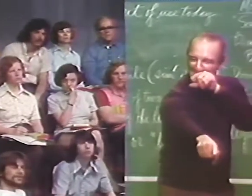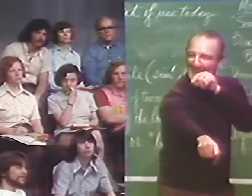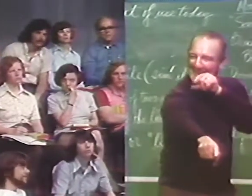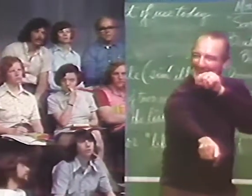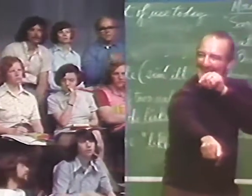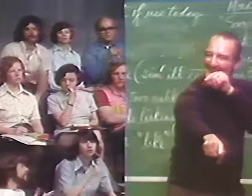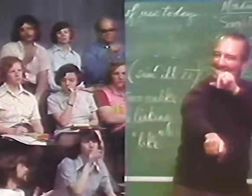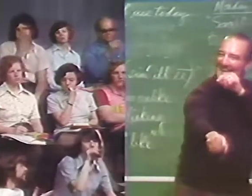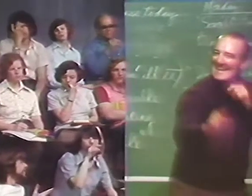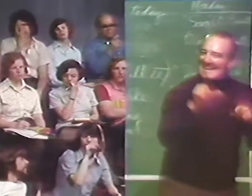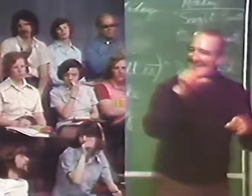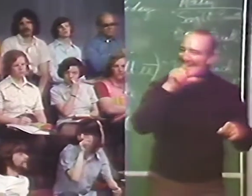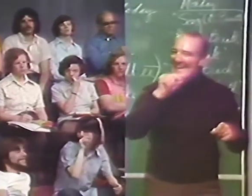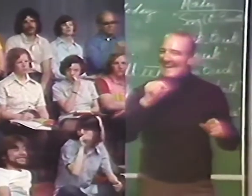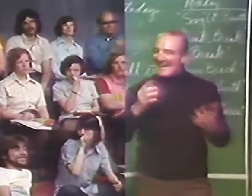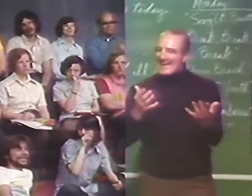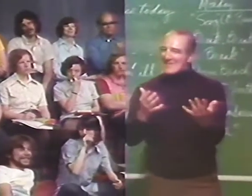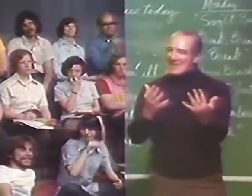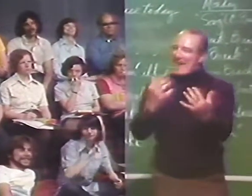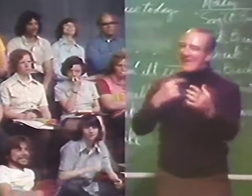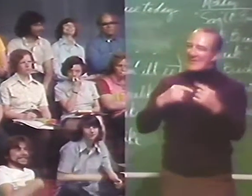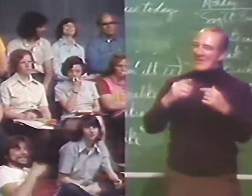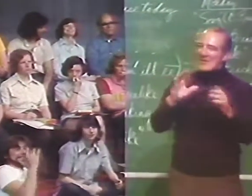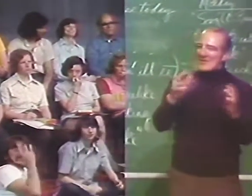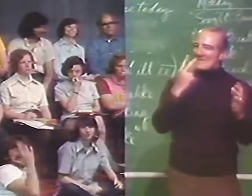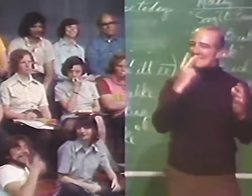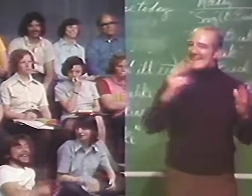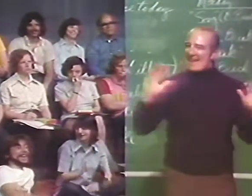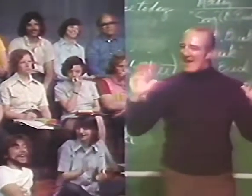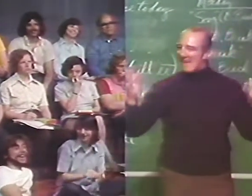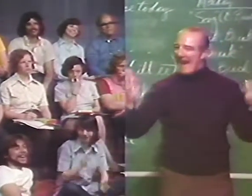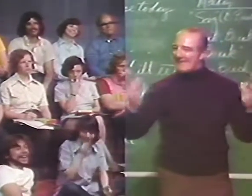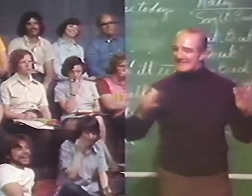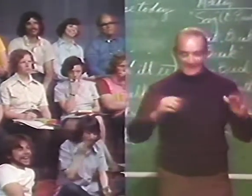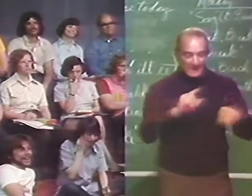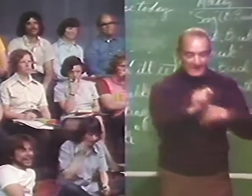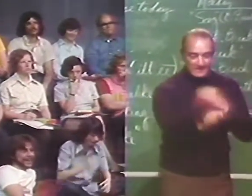YES. HA HA HA!